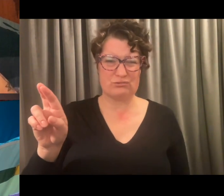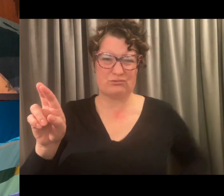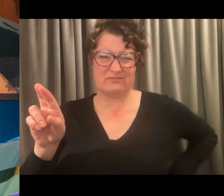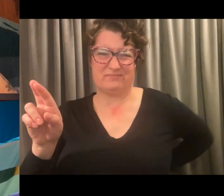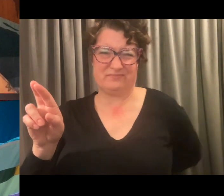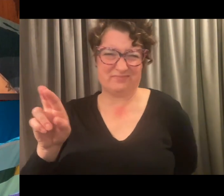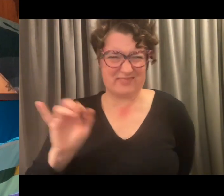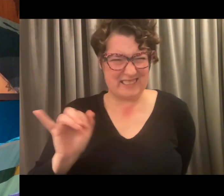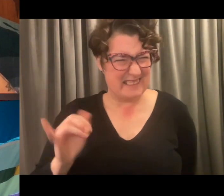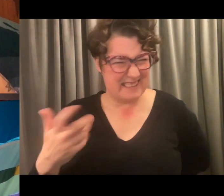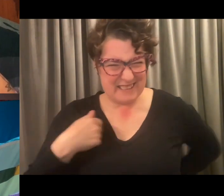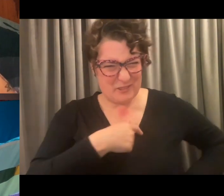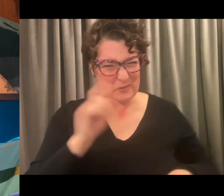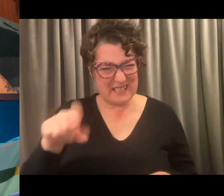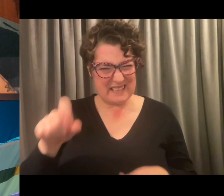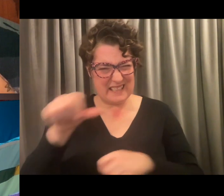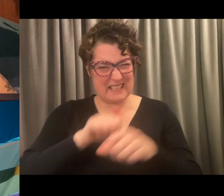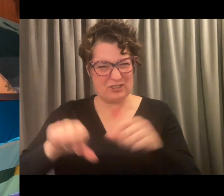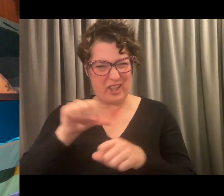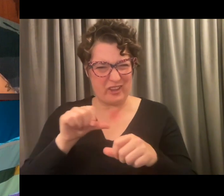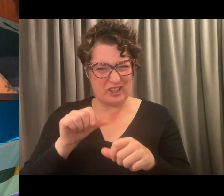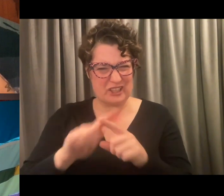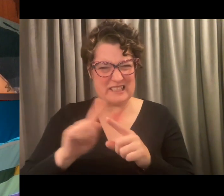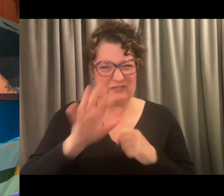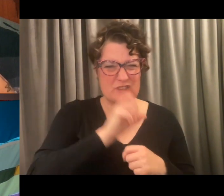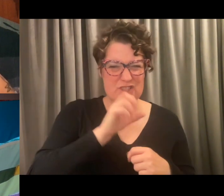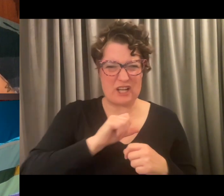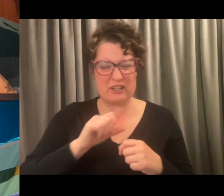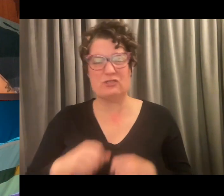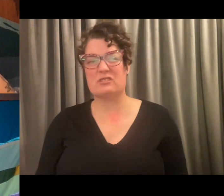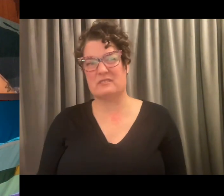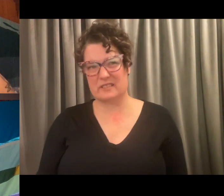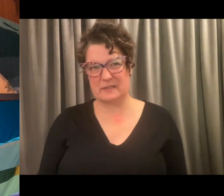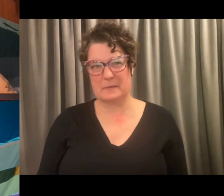Rebekah: When I taught sixth grade, I talked to my students a lot about